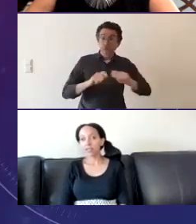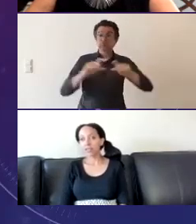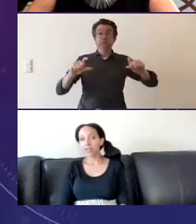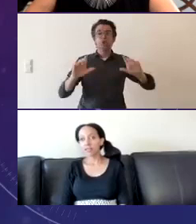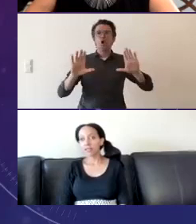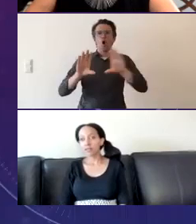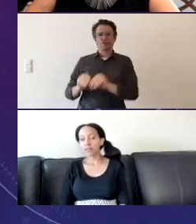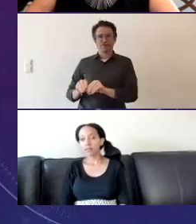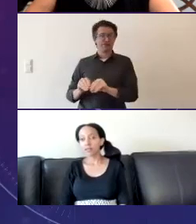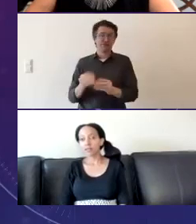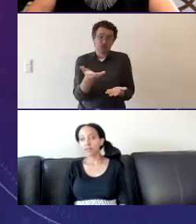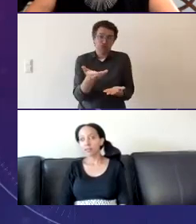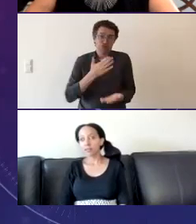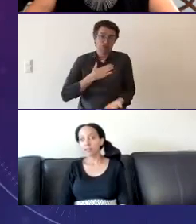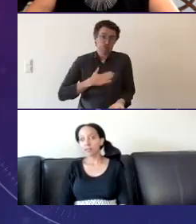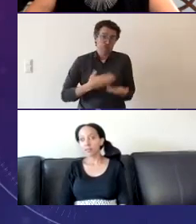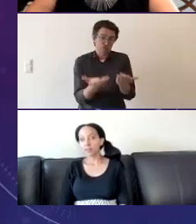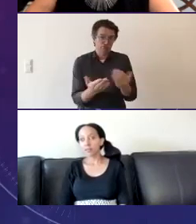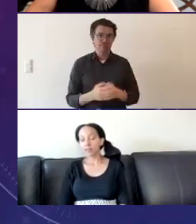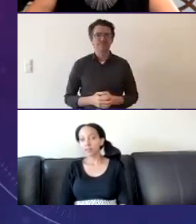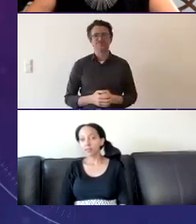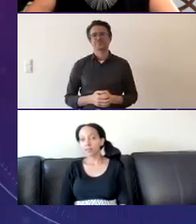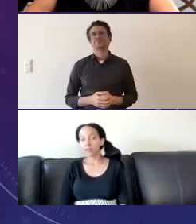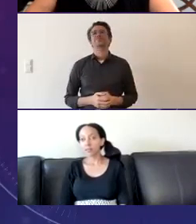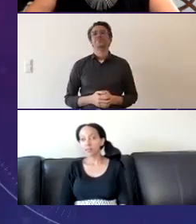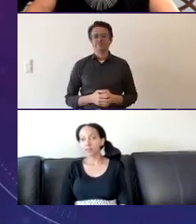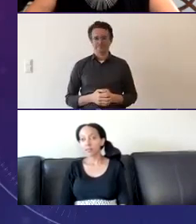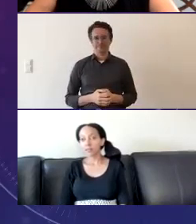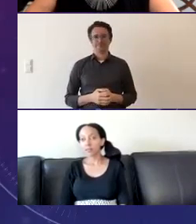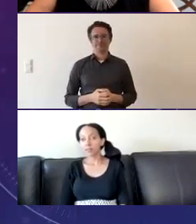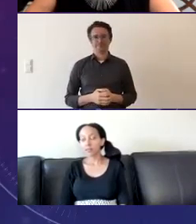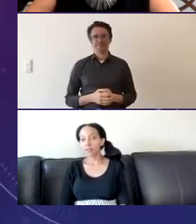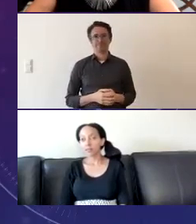have we can also provide you with a direct cut link so we have a